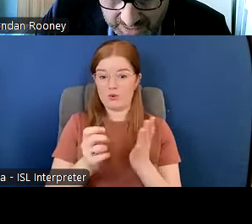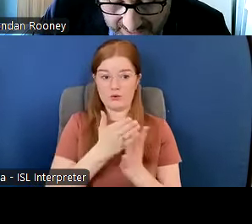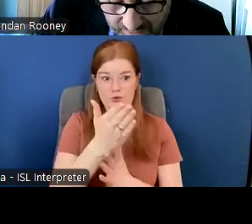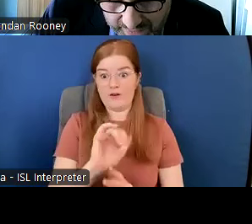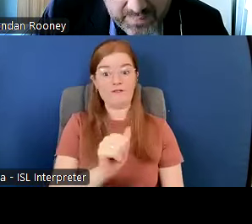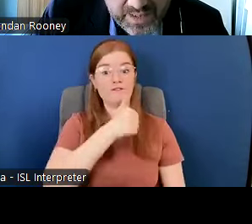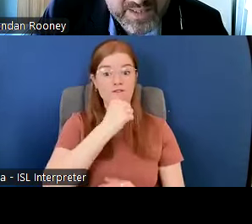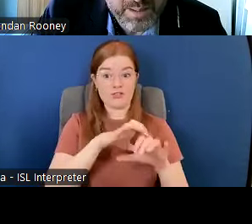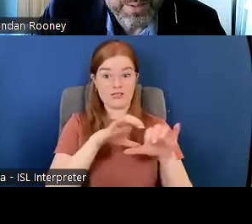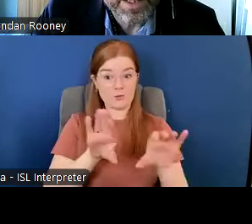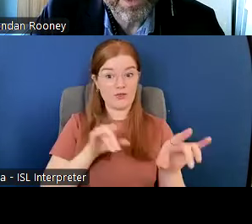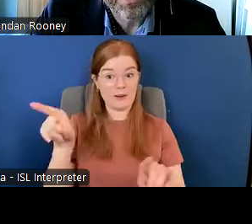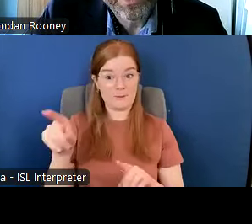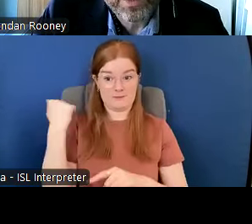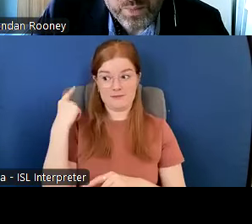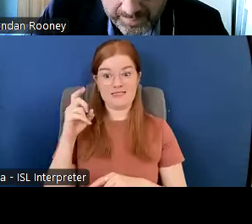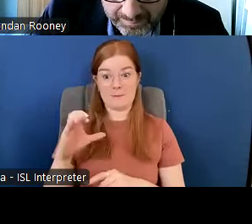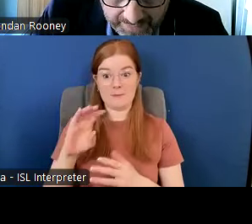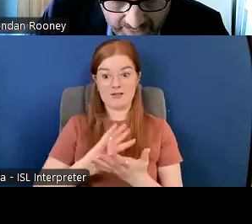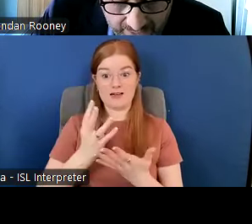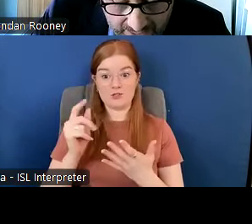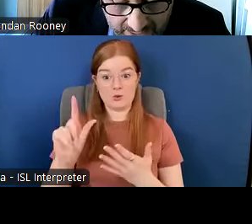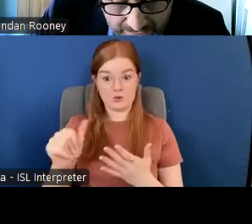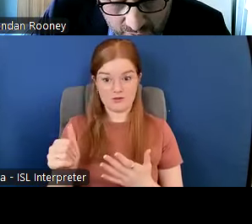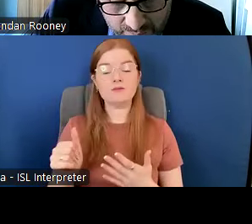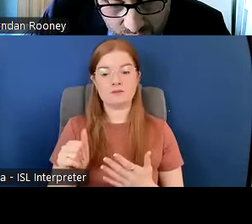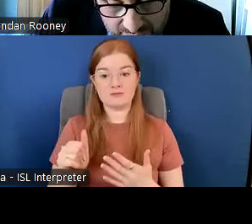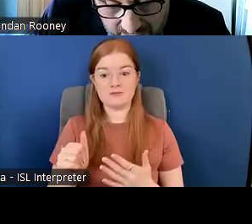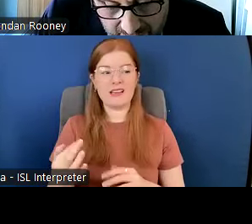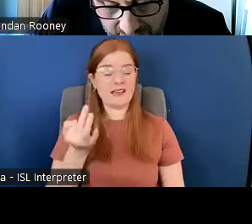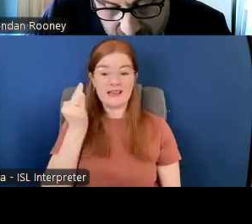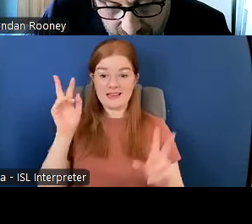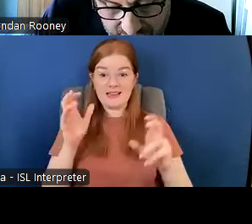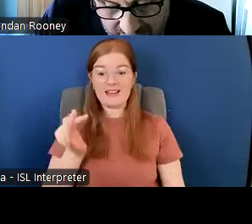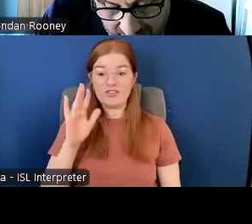lesson with him in December 1921, if cubism was merely a means of presenting